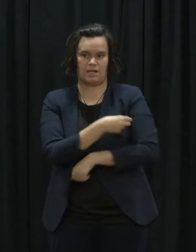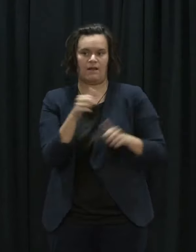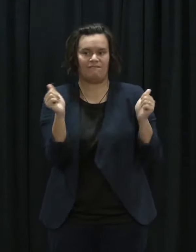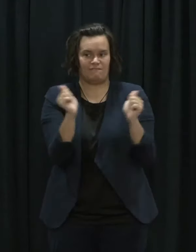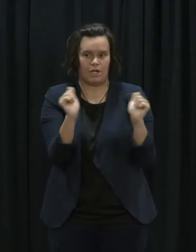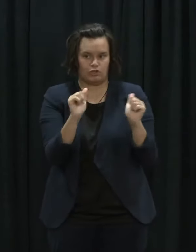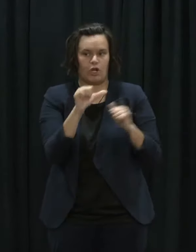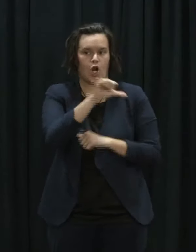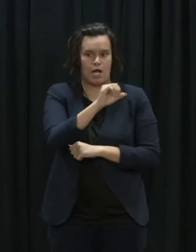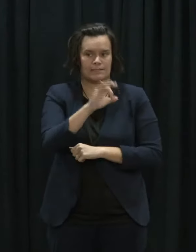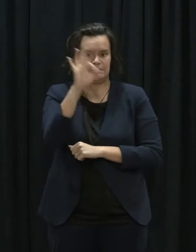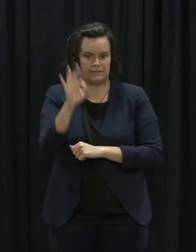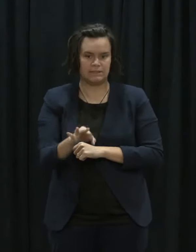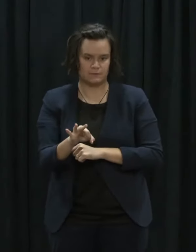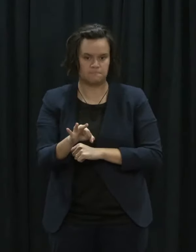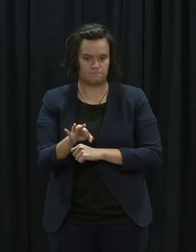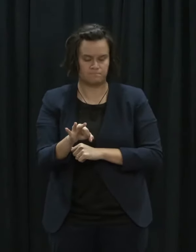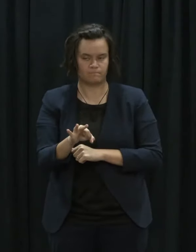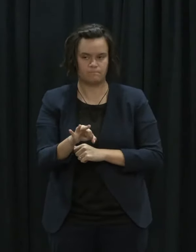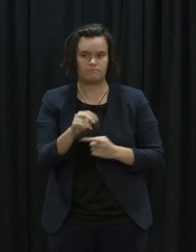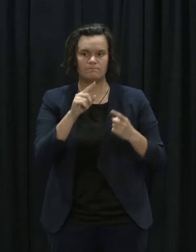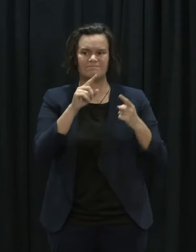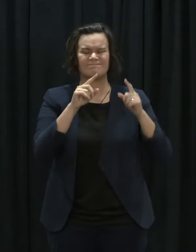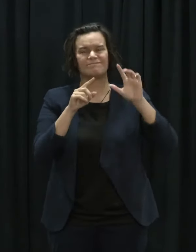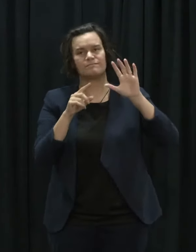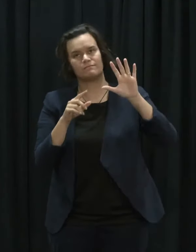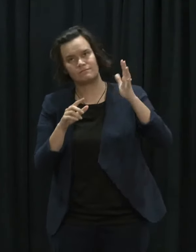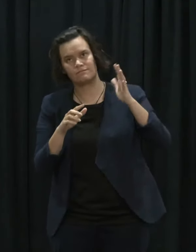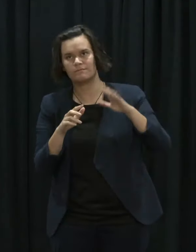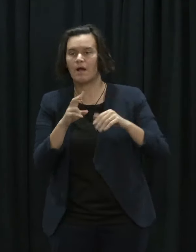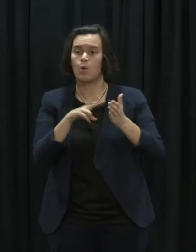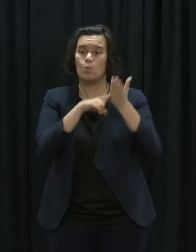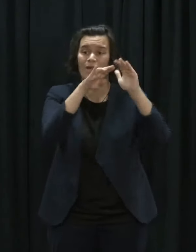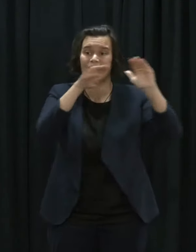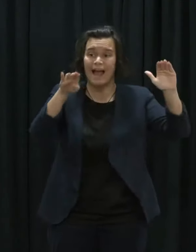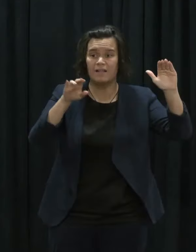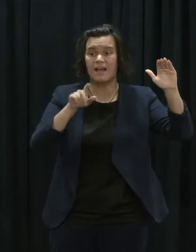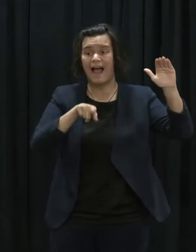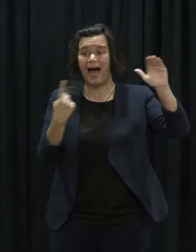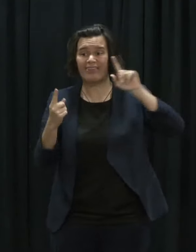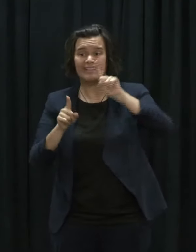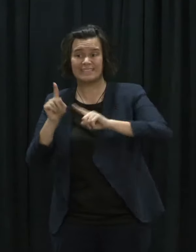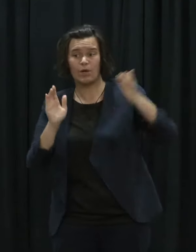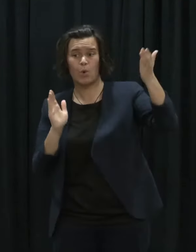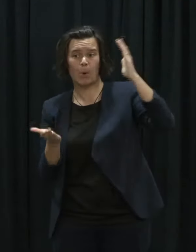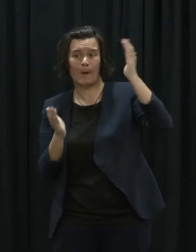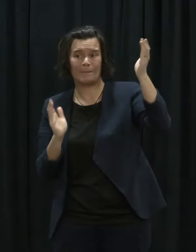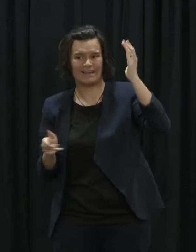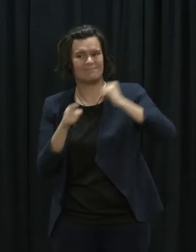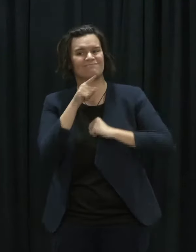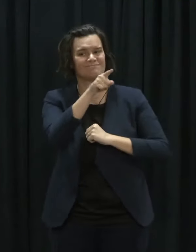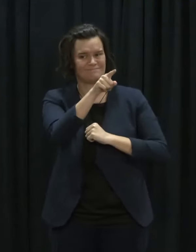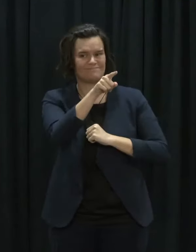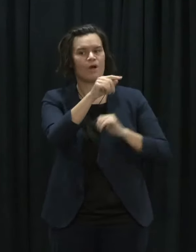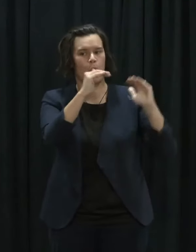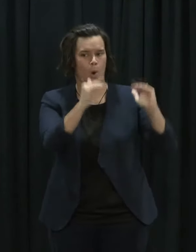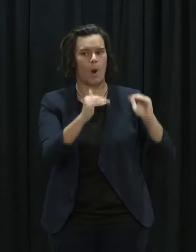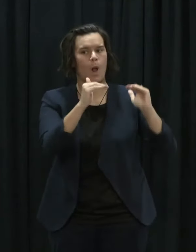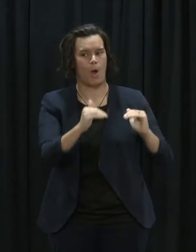I confirm that with you while I am here. But ultimately, the distance